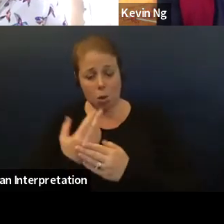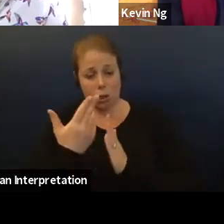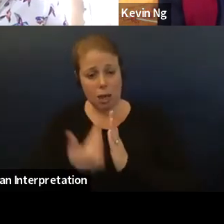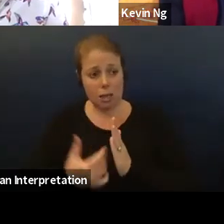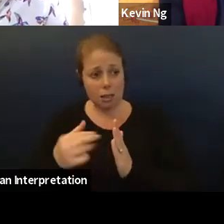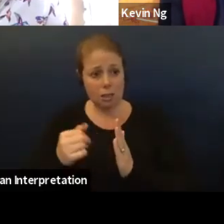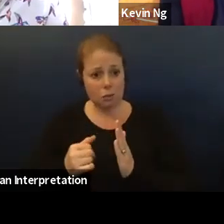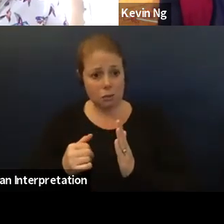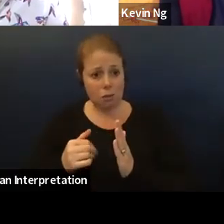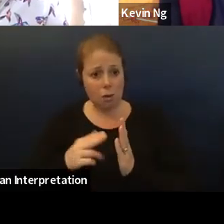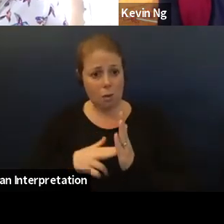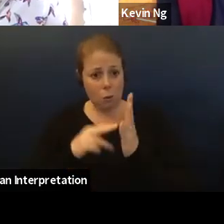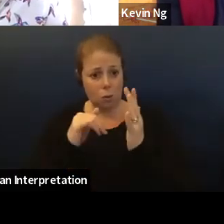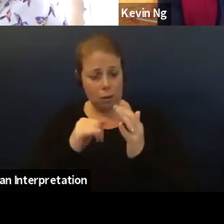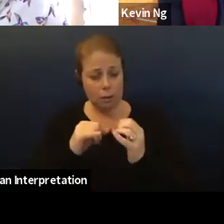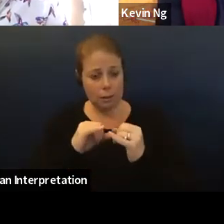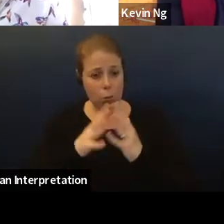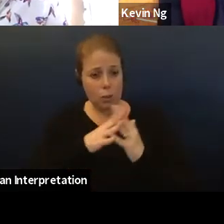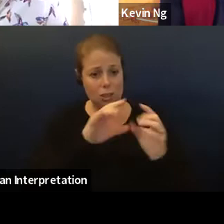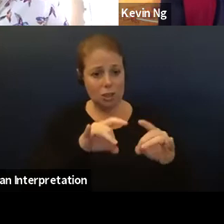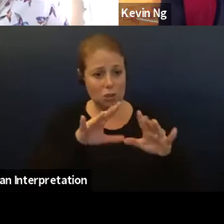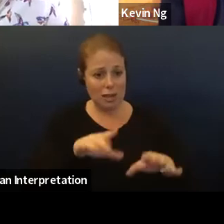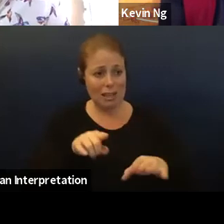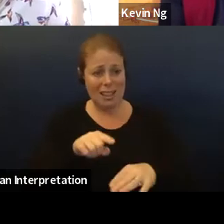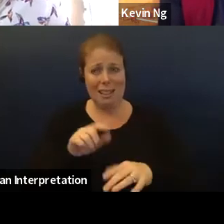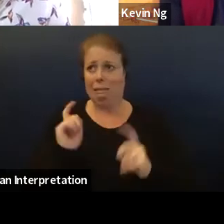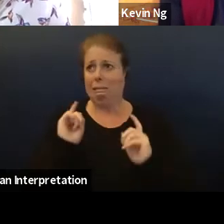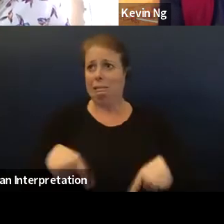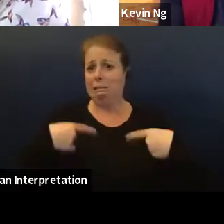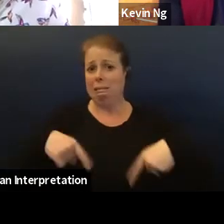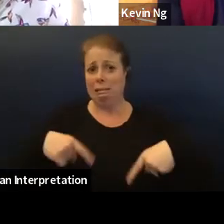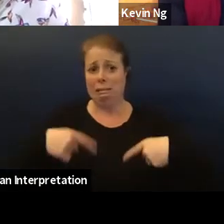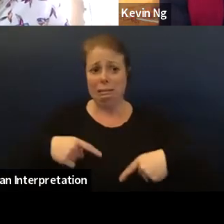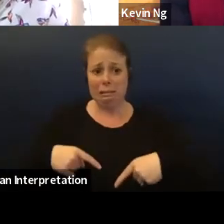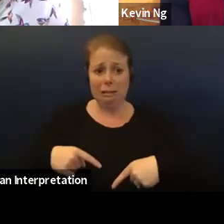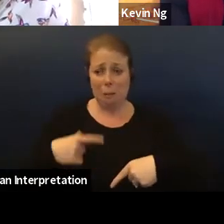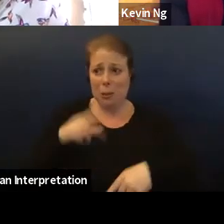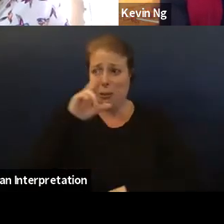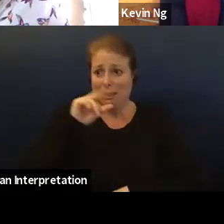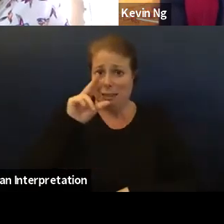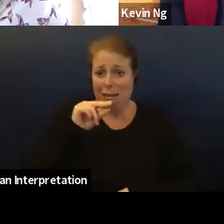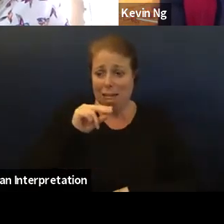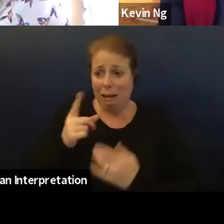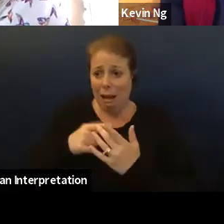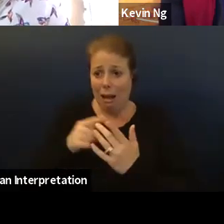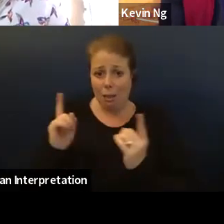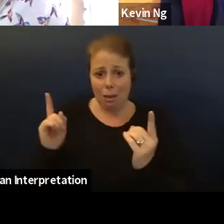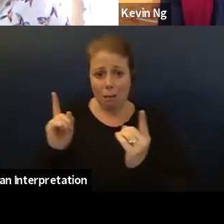sitting with professionals who have a few years under their belts. I remember telling them their